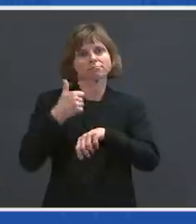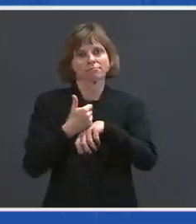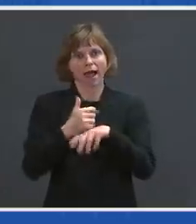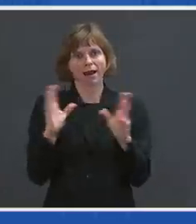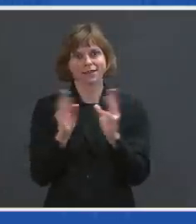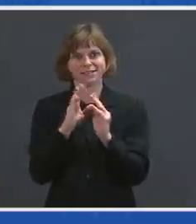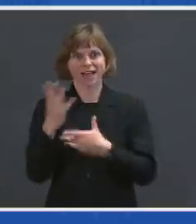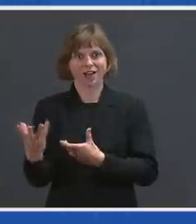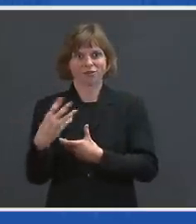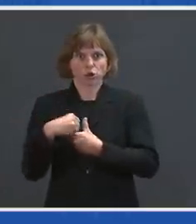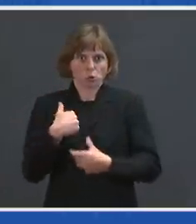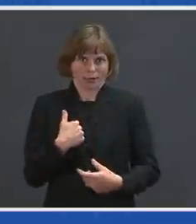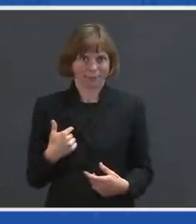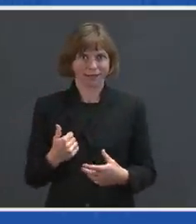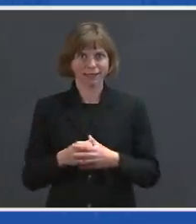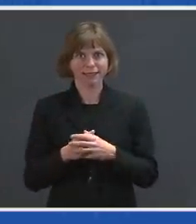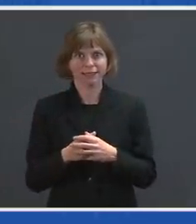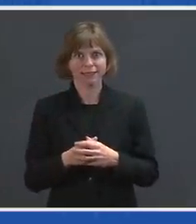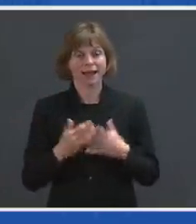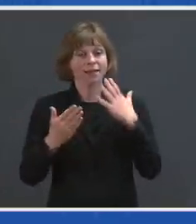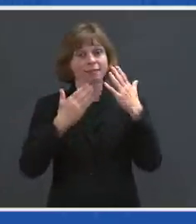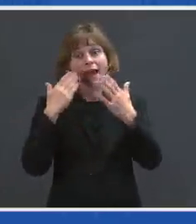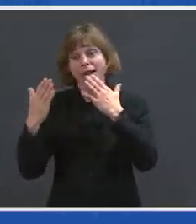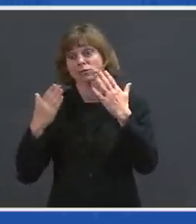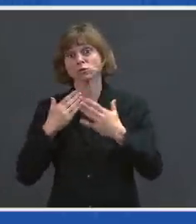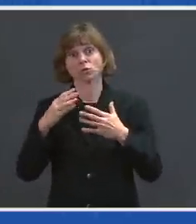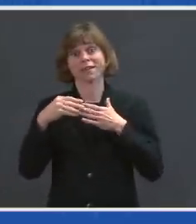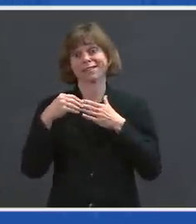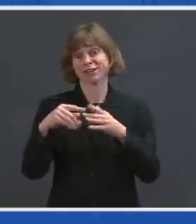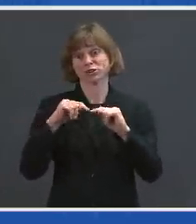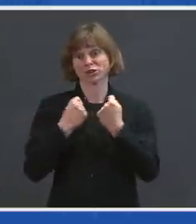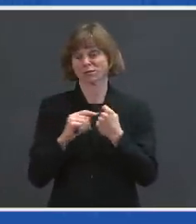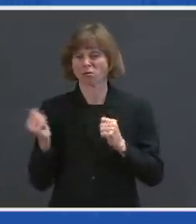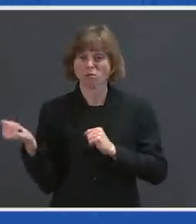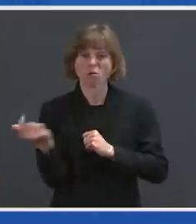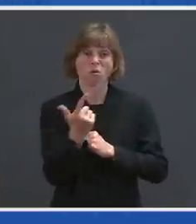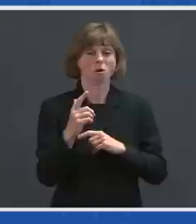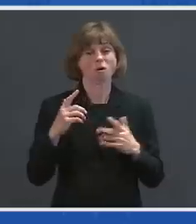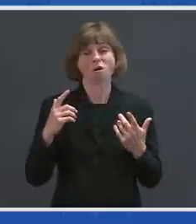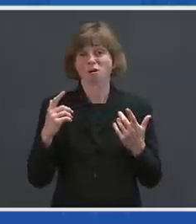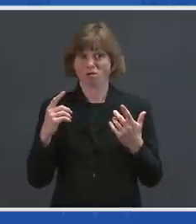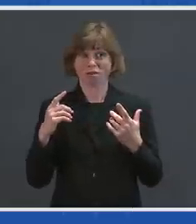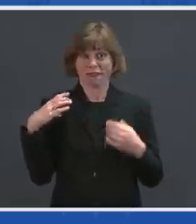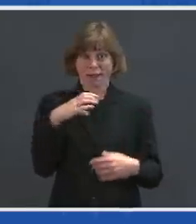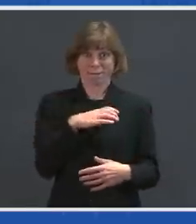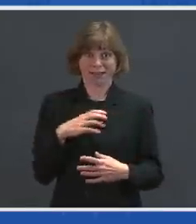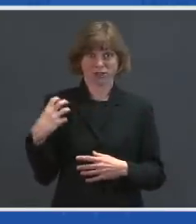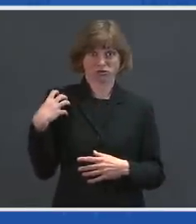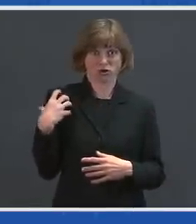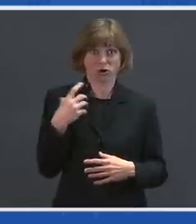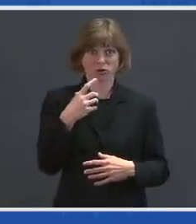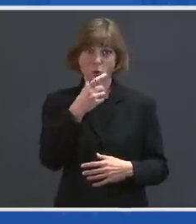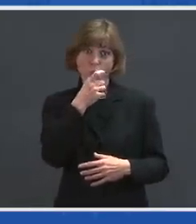And I want to thank the entire leadership team and all your committee chairs for taking an important step